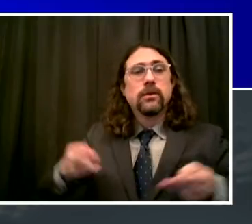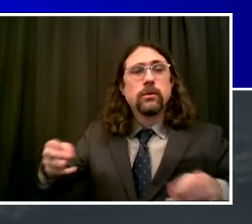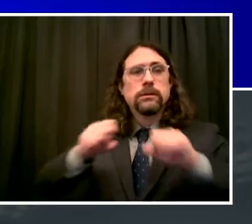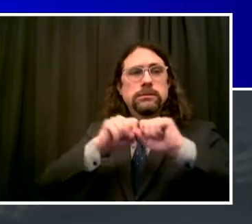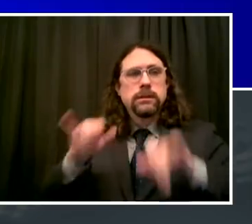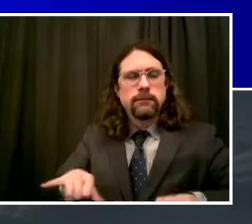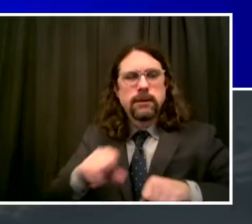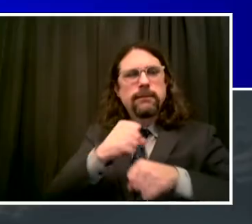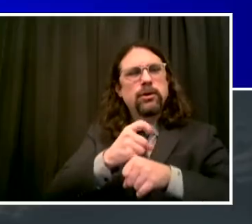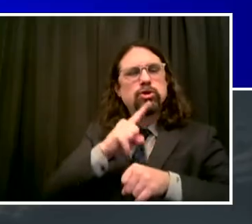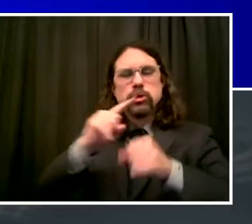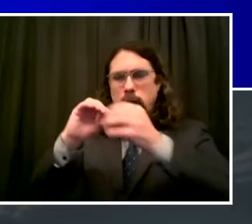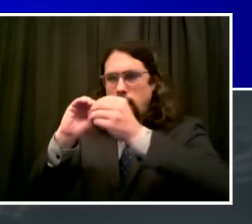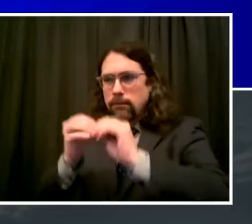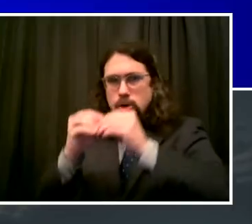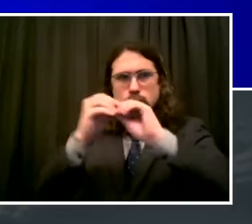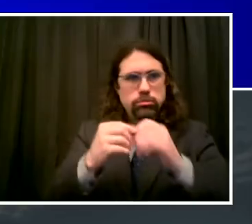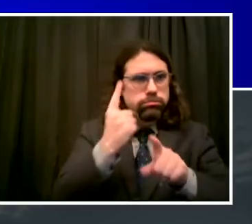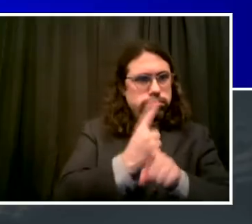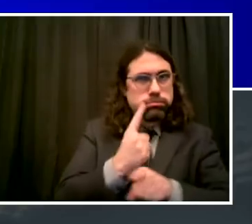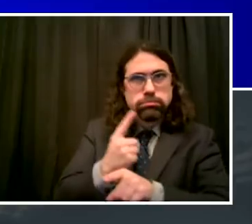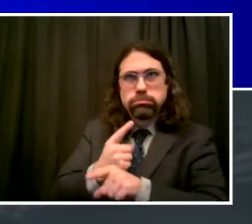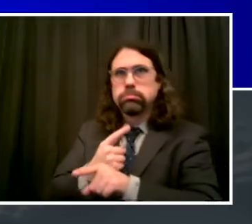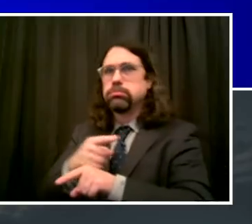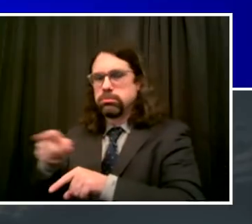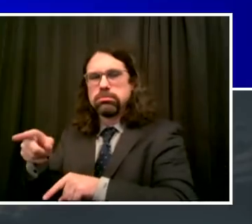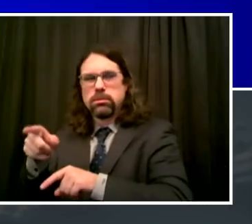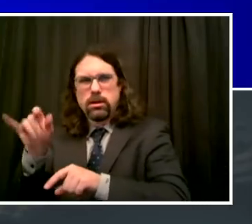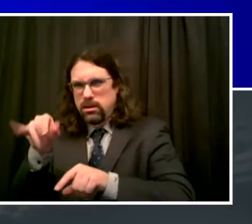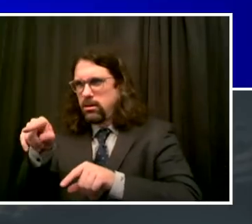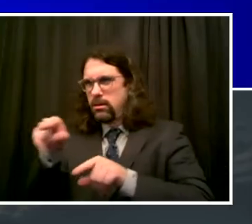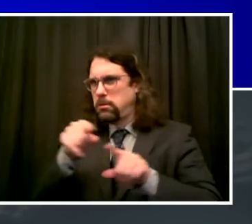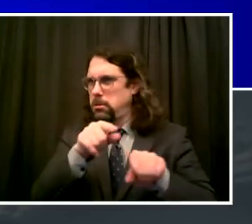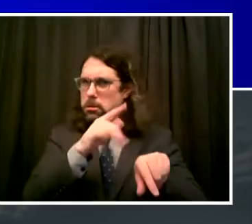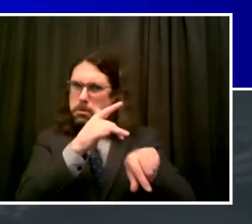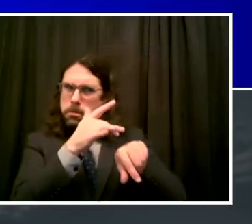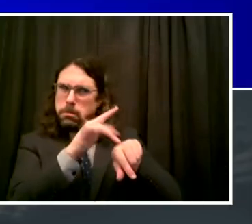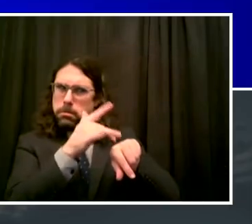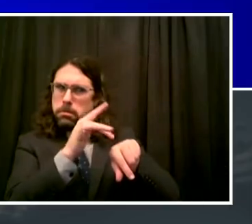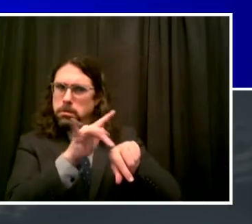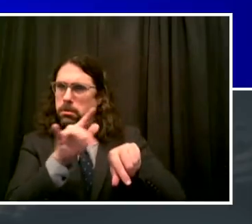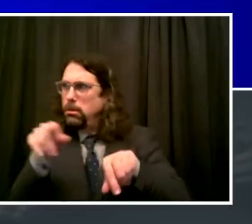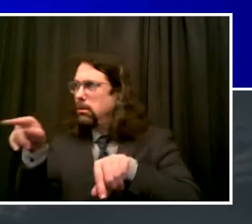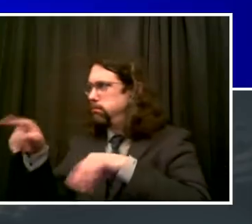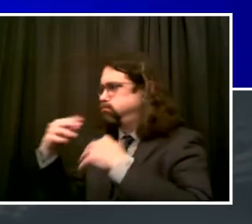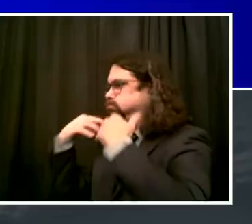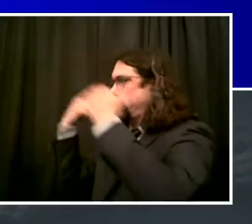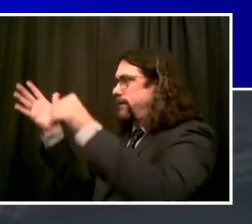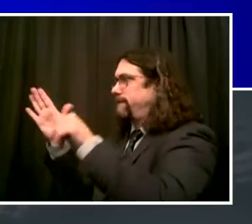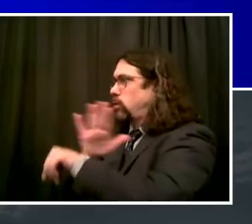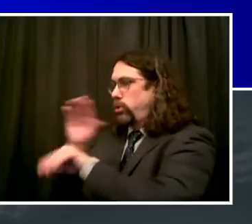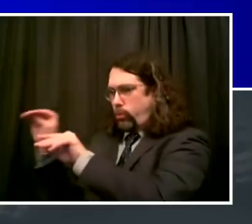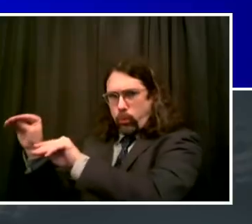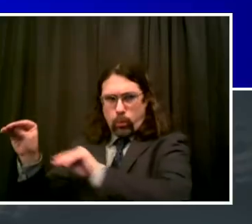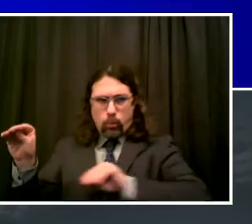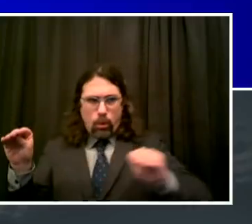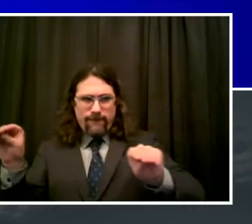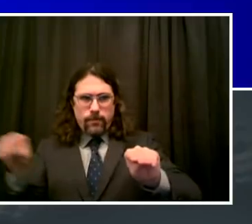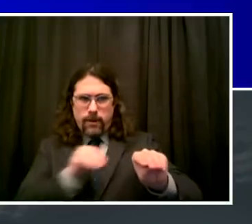EVALUATING UOR SHELTER SYSTEM AND MOVING PELE E MA SE FAD HEALTHY. I TOLD YOU WE WERE GOING TO